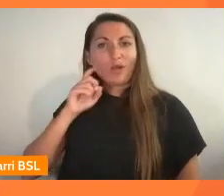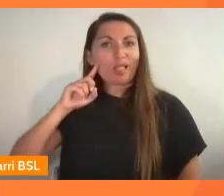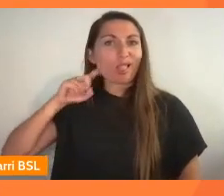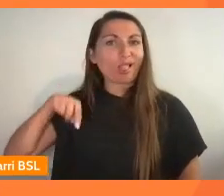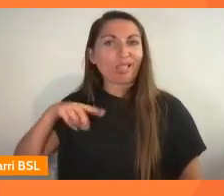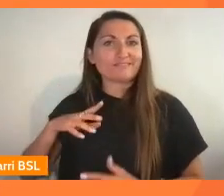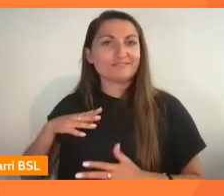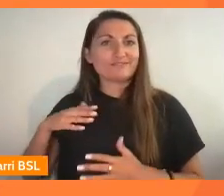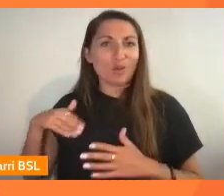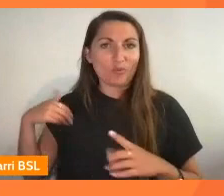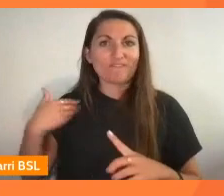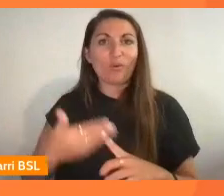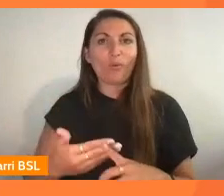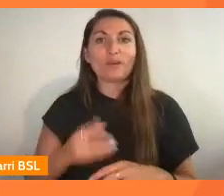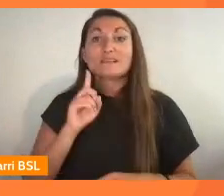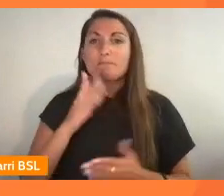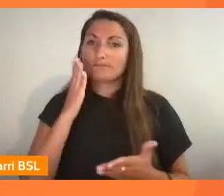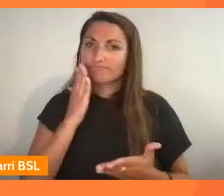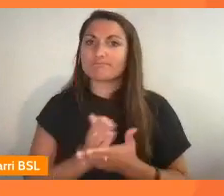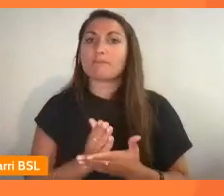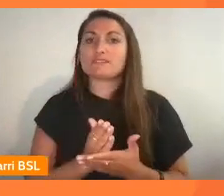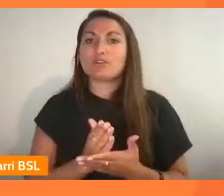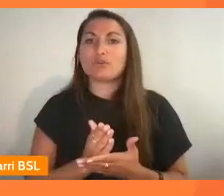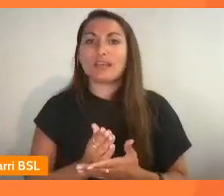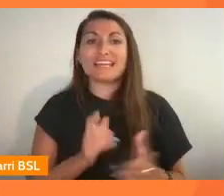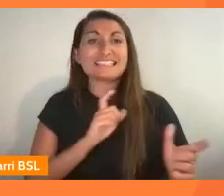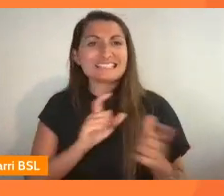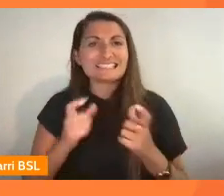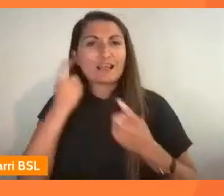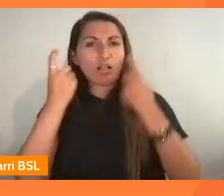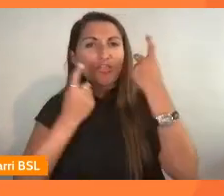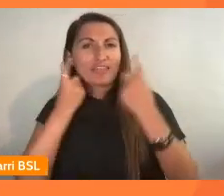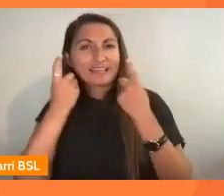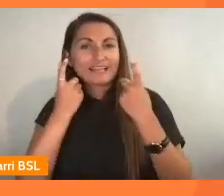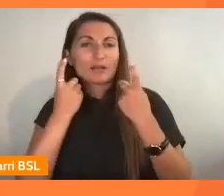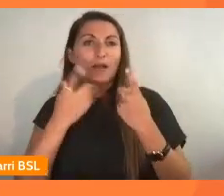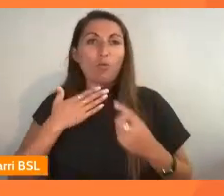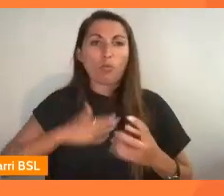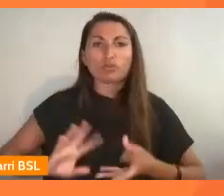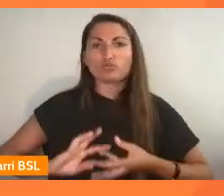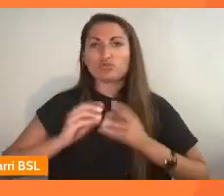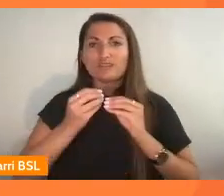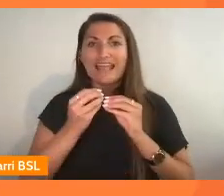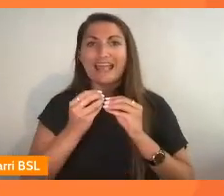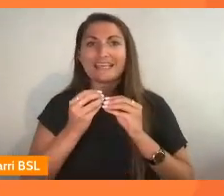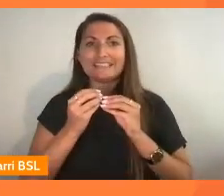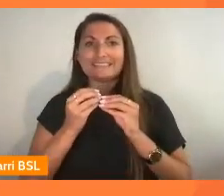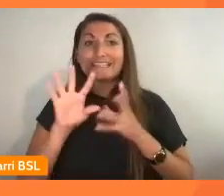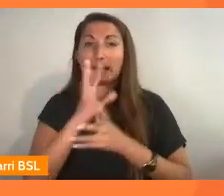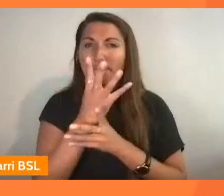But absolutely, definitely still thinking about making immersive experiences, collaborating.